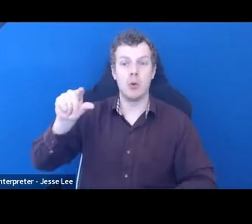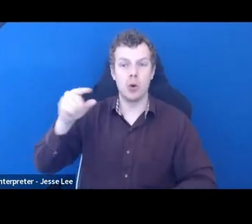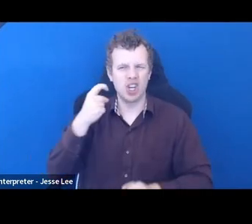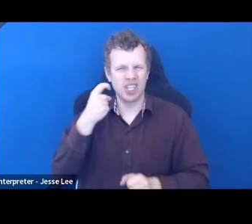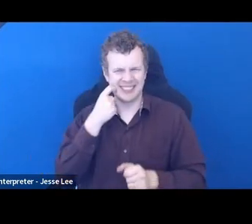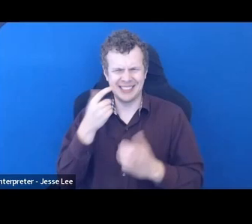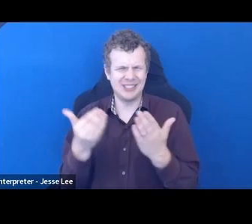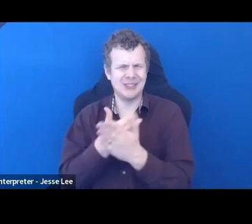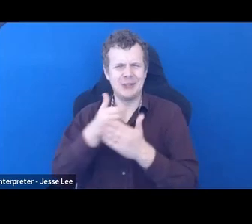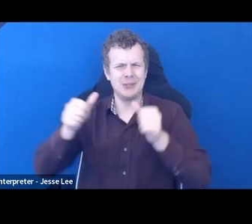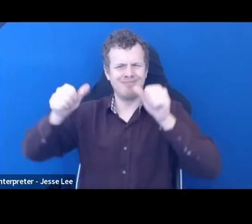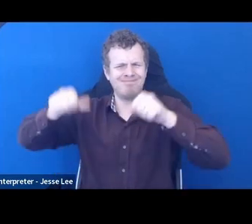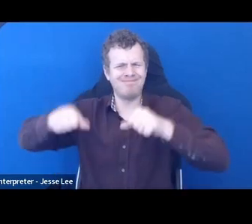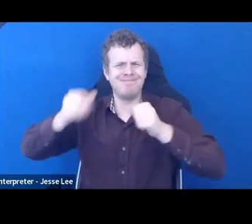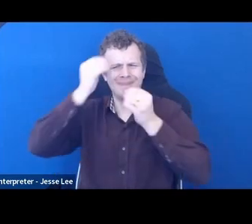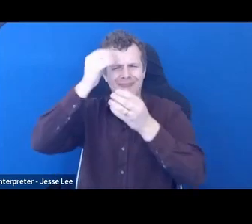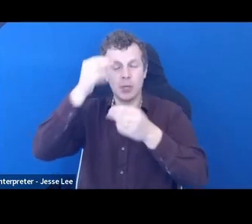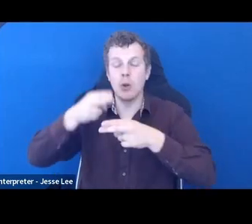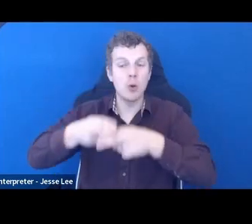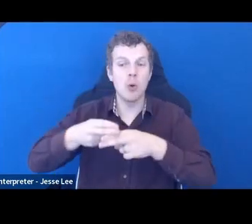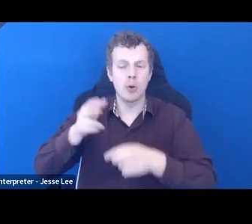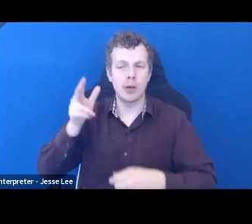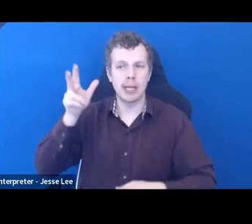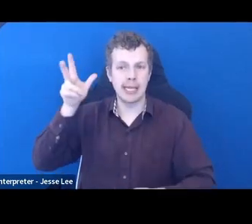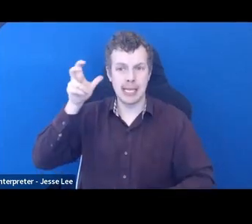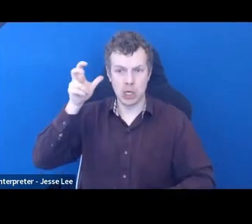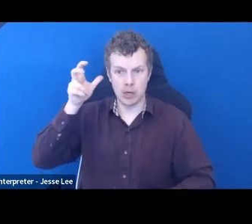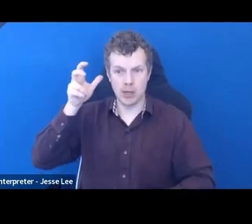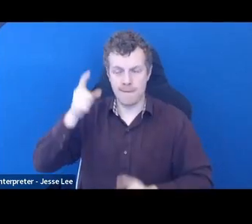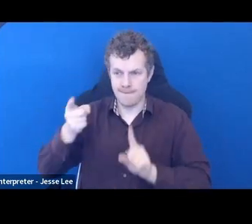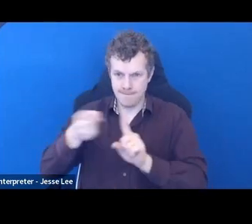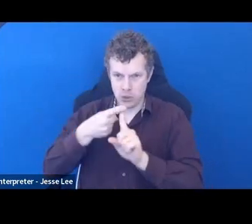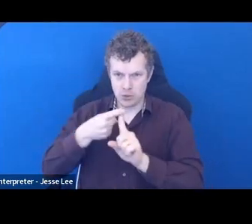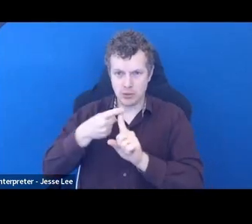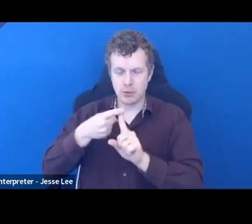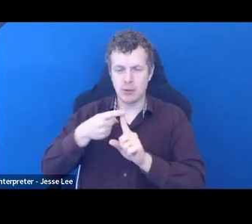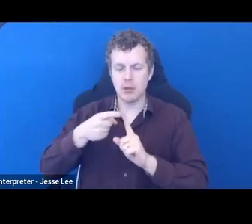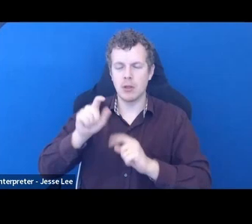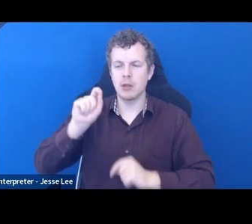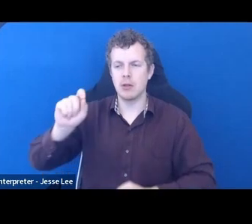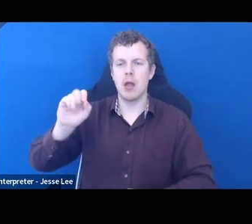So hearingfirst.org is a really great resource. Very reputable as well.